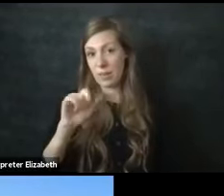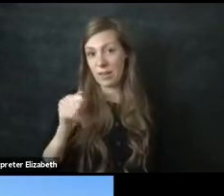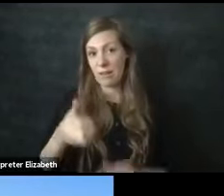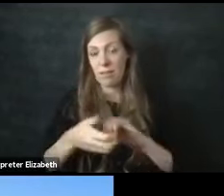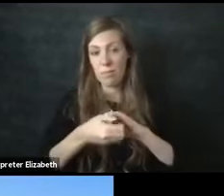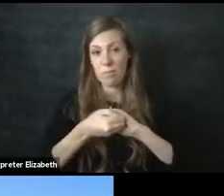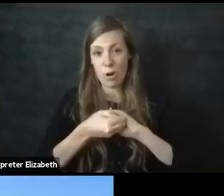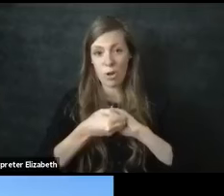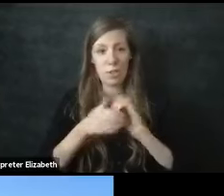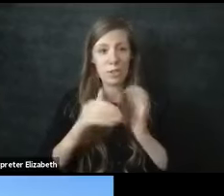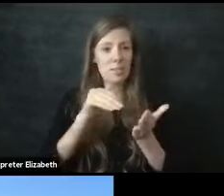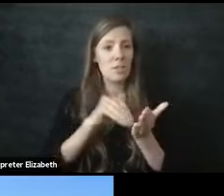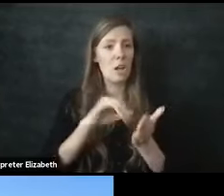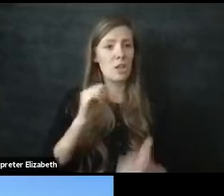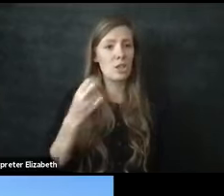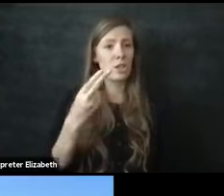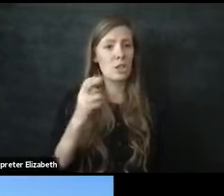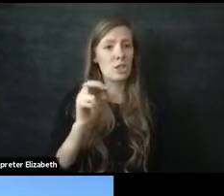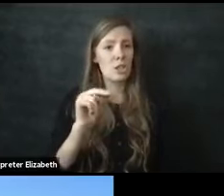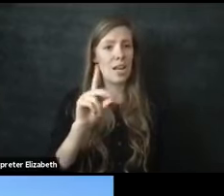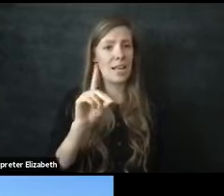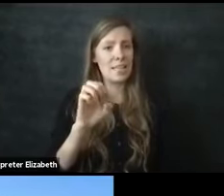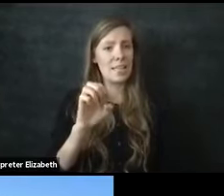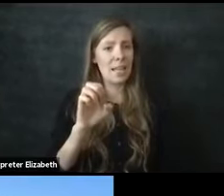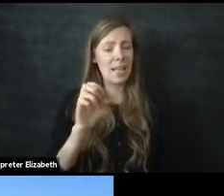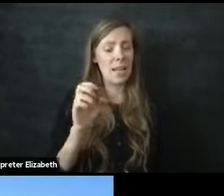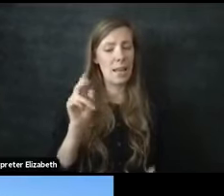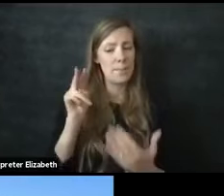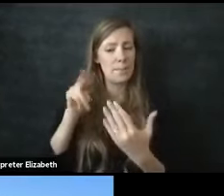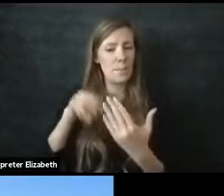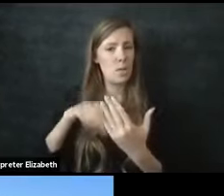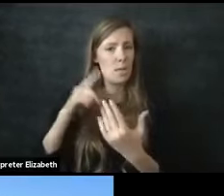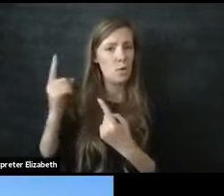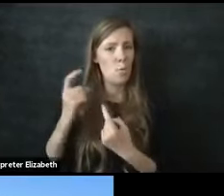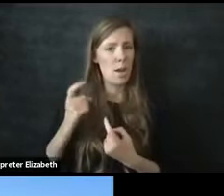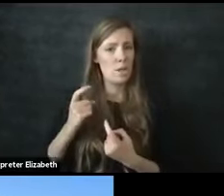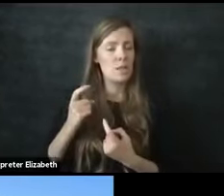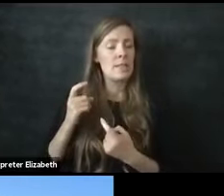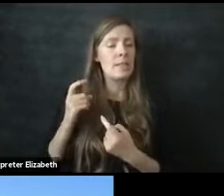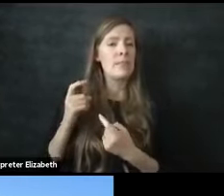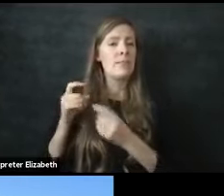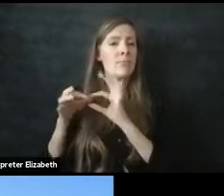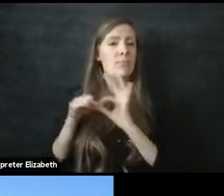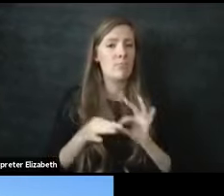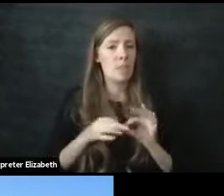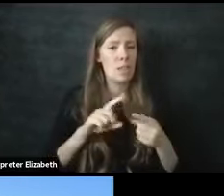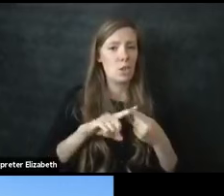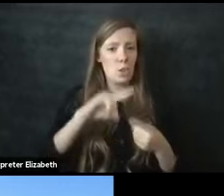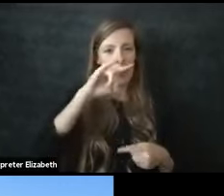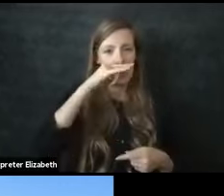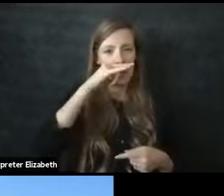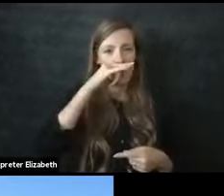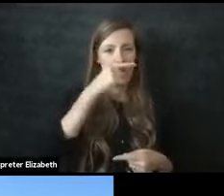Shinda just looking at the questions from the community. We're having a lot of questions about the pediatric vaccine, obviously.